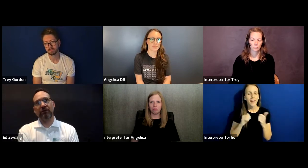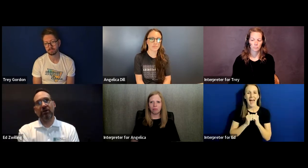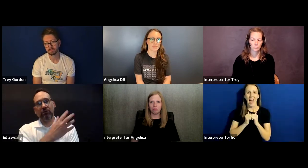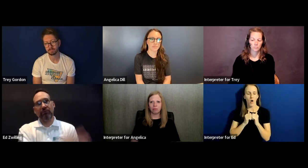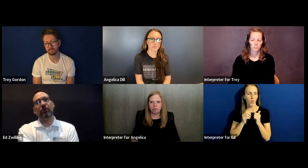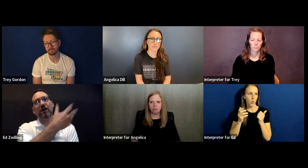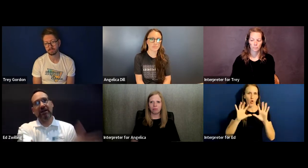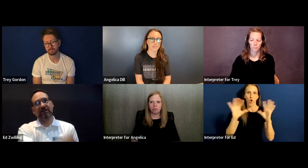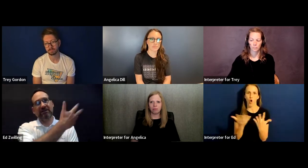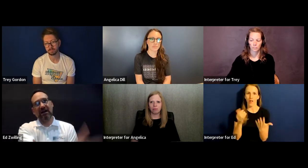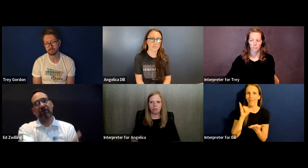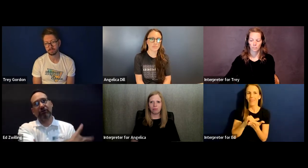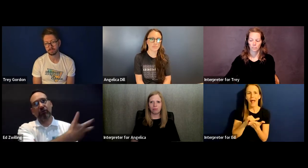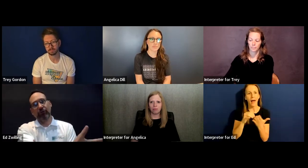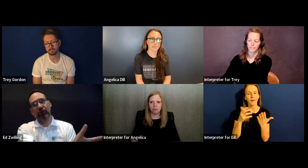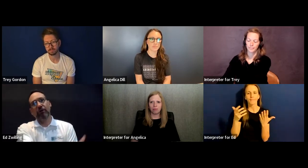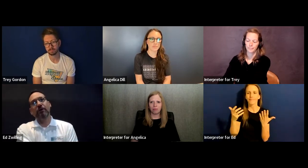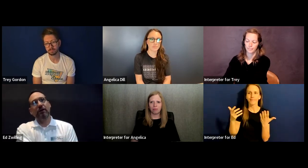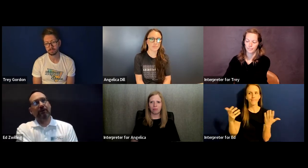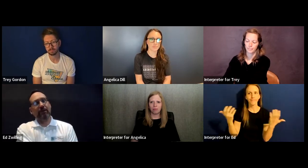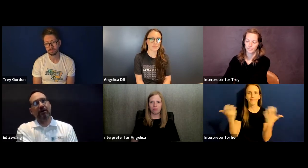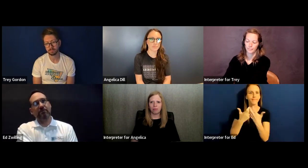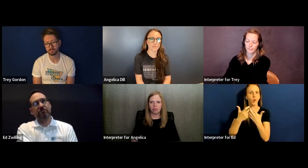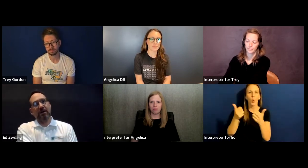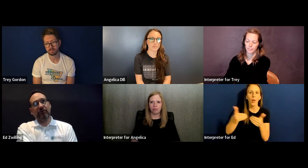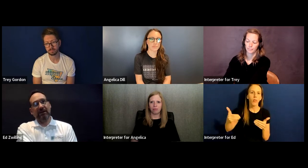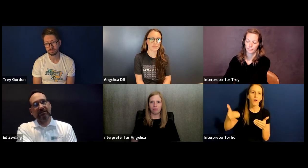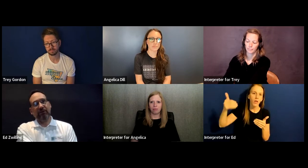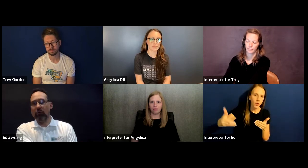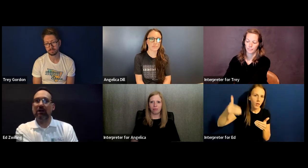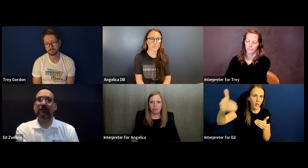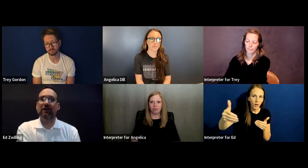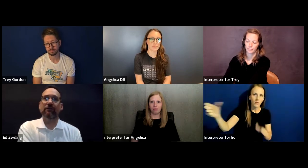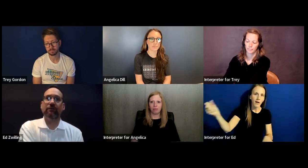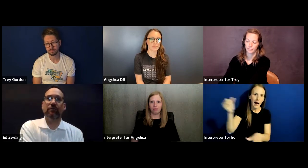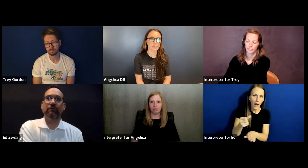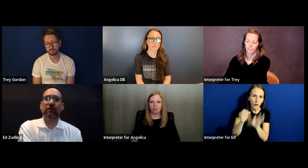you know the periodic need to hire an interpreter um i would guess that would qualify for for a